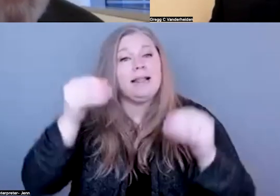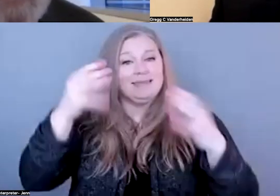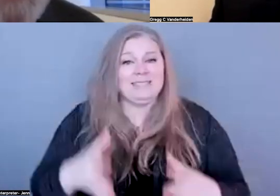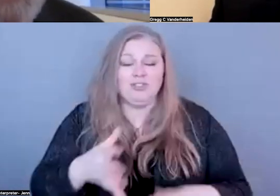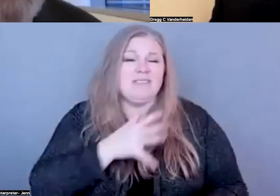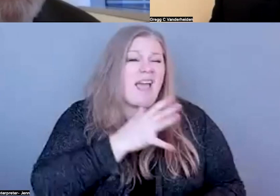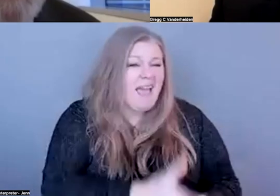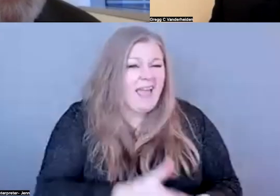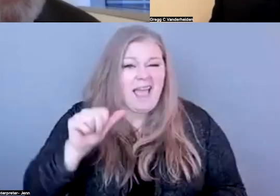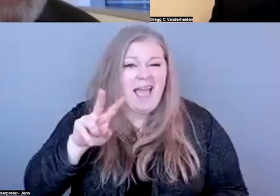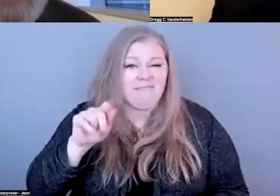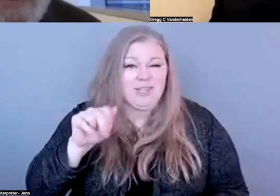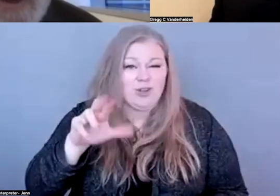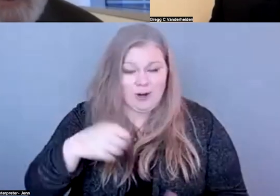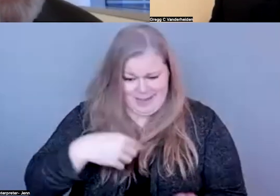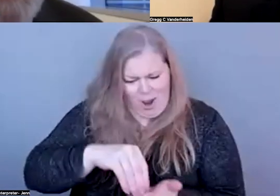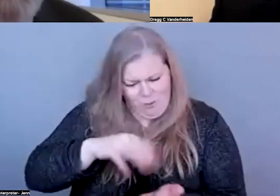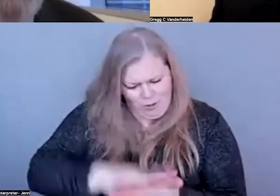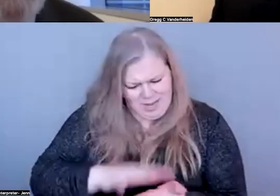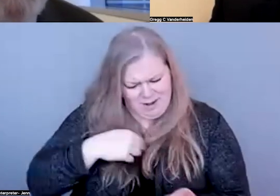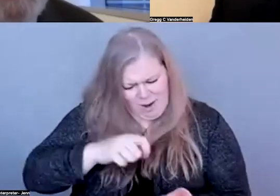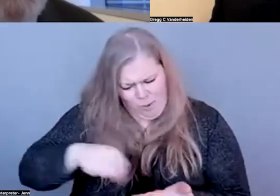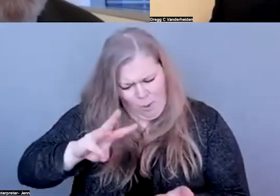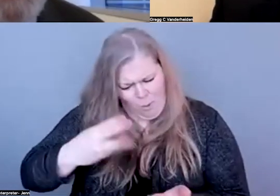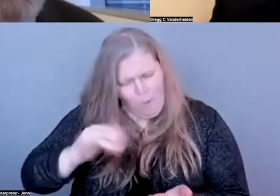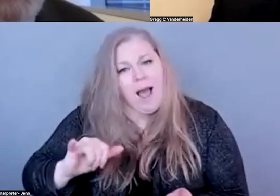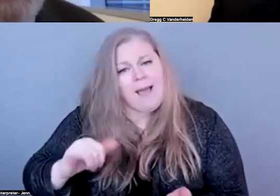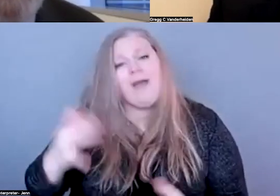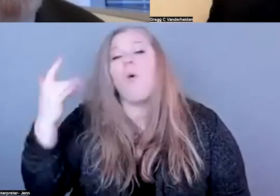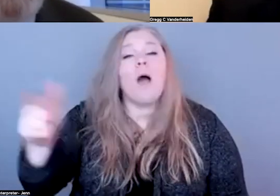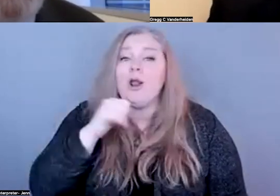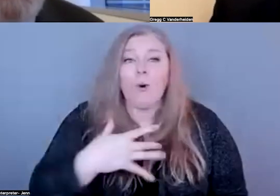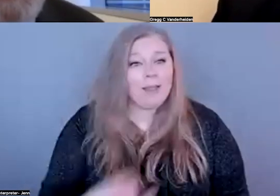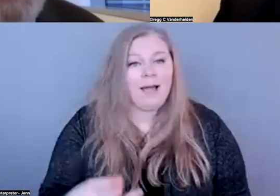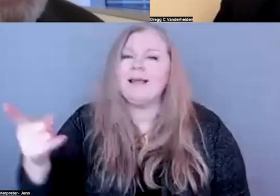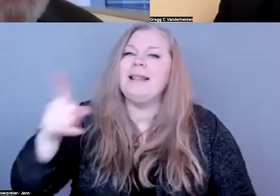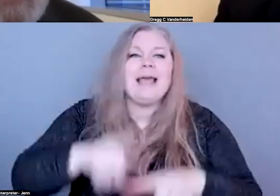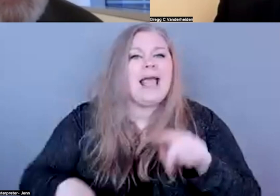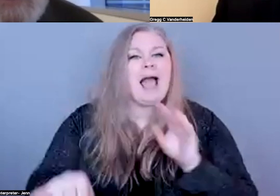and I wrote that down and then said “why?”, and he said, “the reason they don't like them is that they can't tell from an avatar,